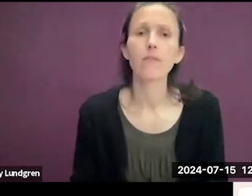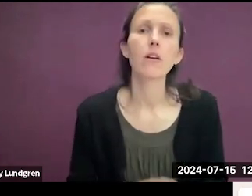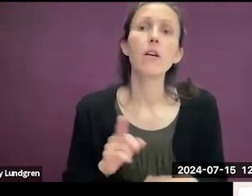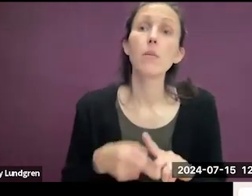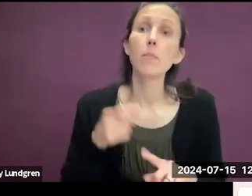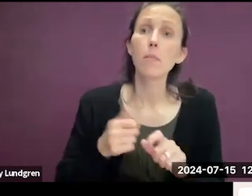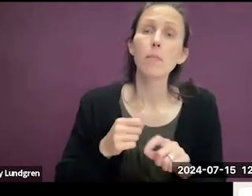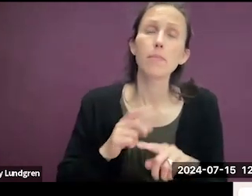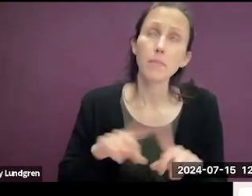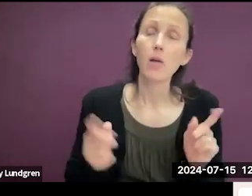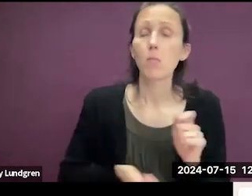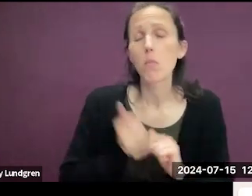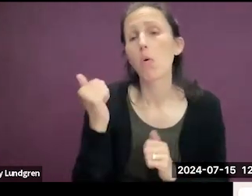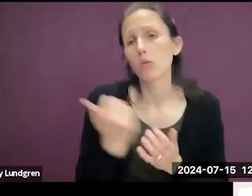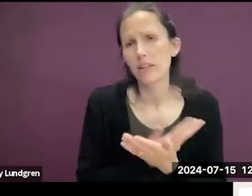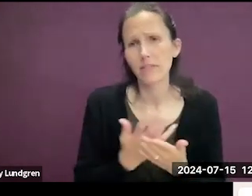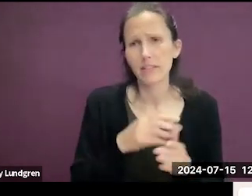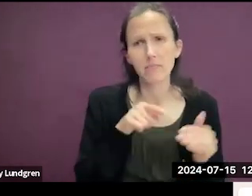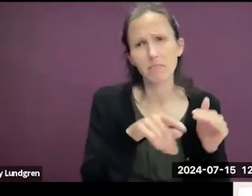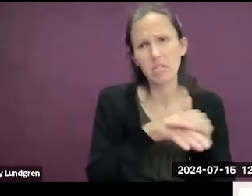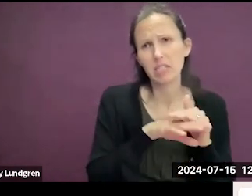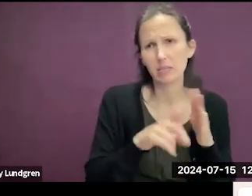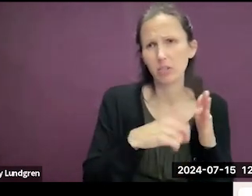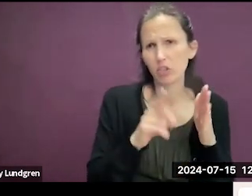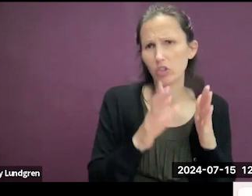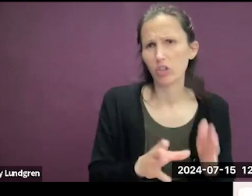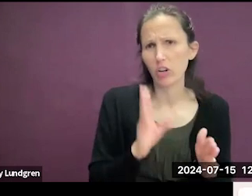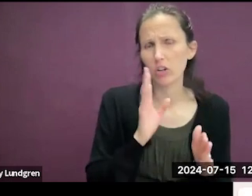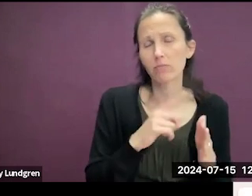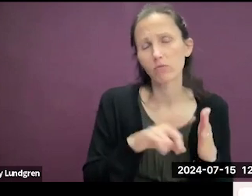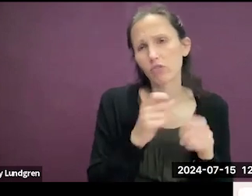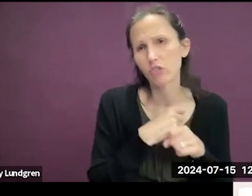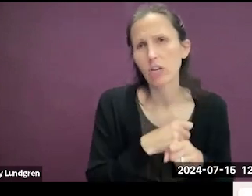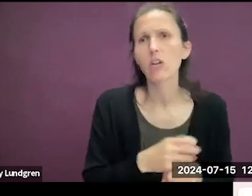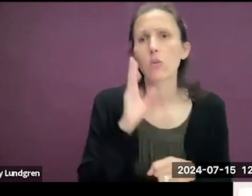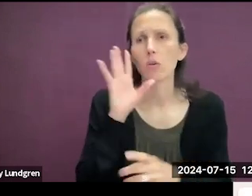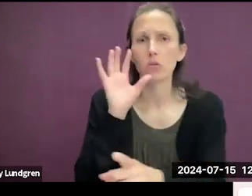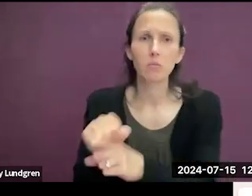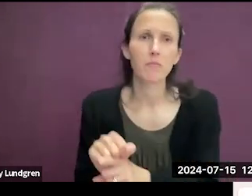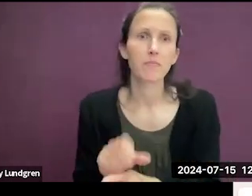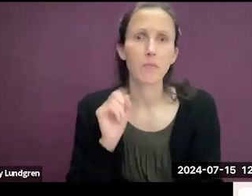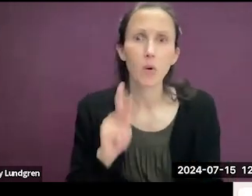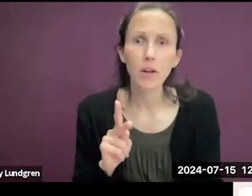the accessibility checker will help you with. Okay, slide 26, typography issues.